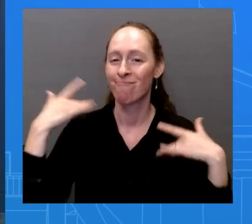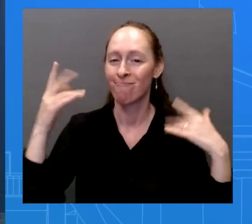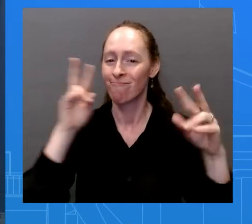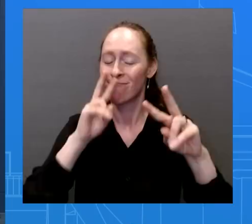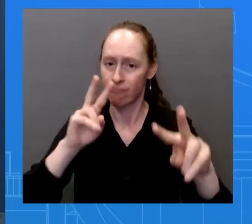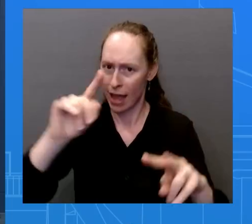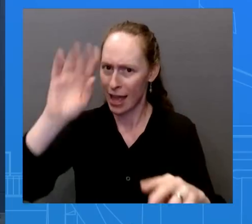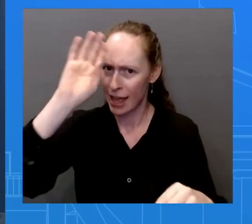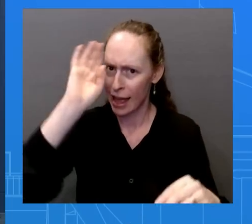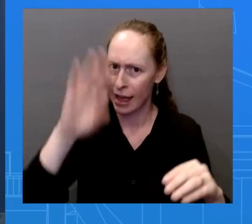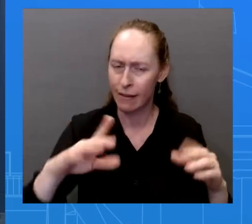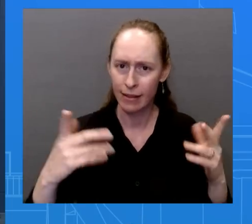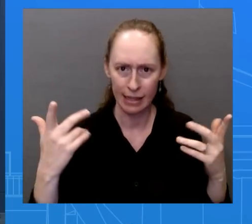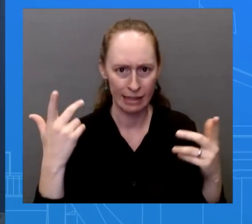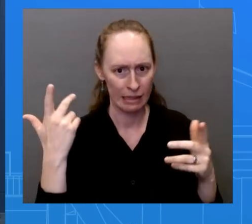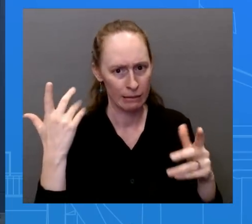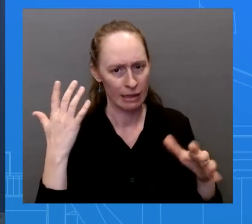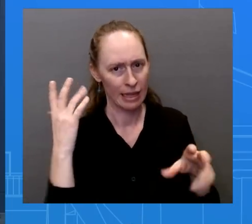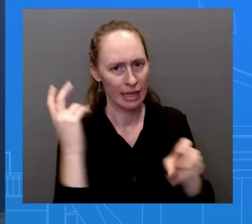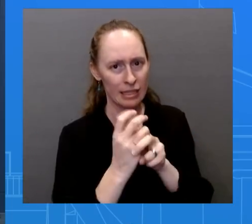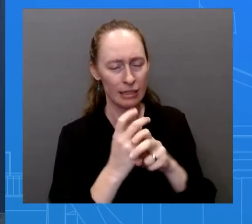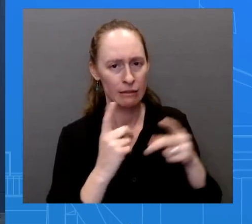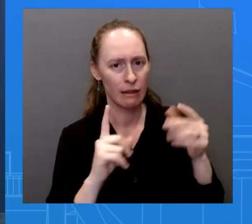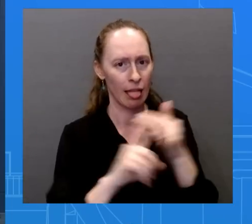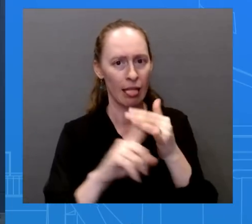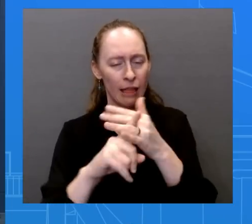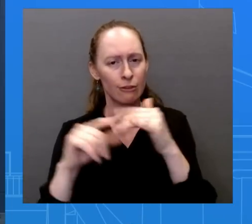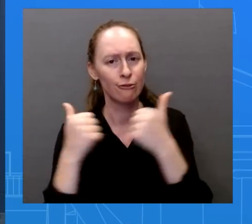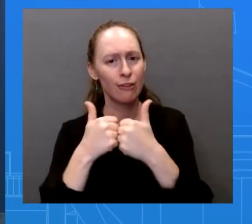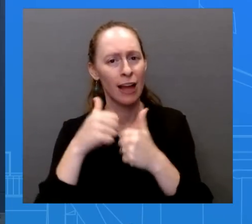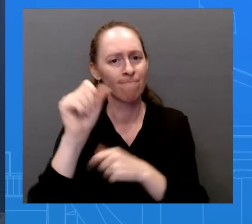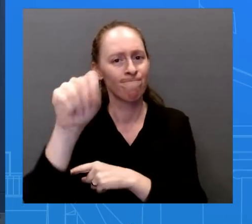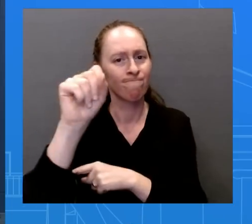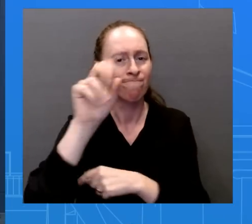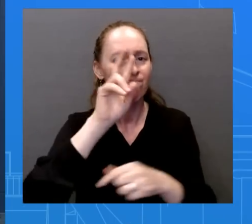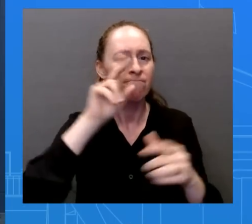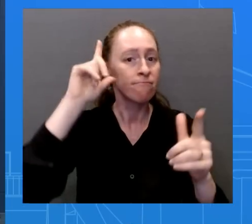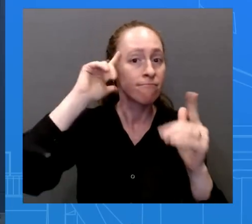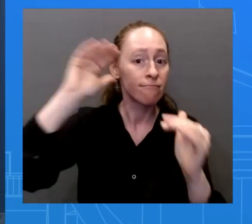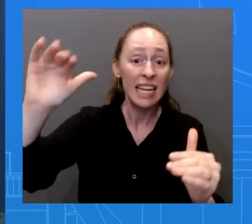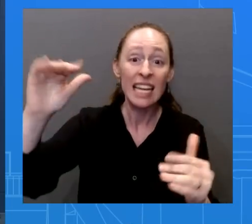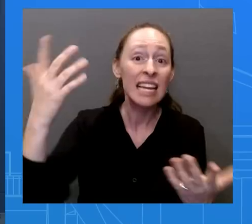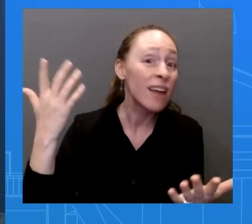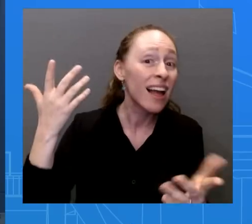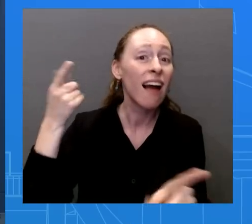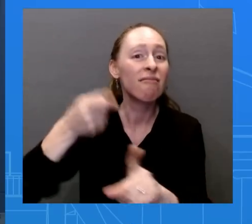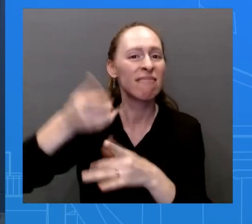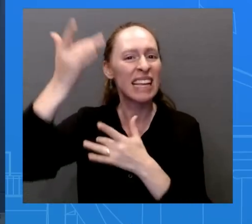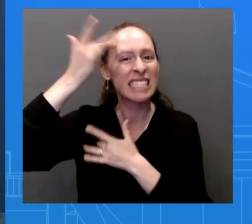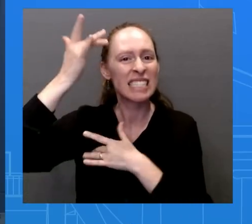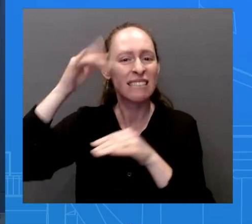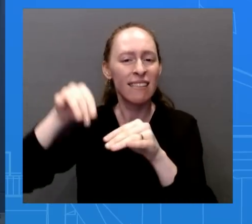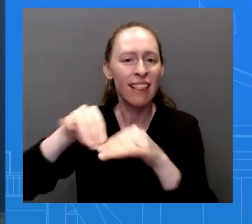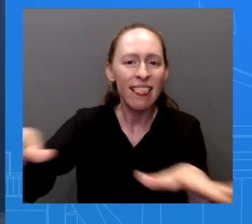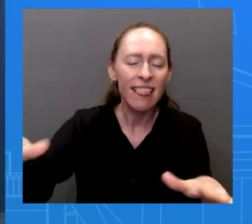a time where contagious respiratory viruses -- like influenza, RSV, and, again this year, COVID --